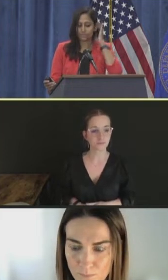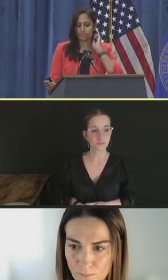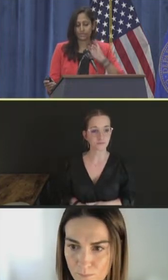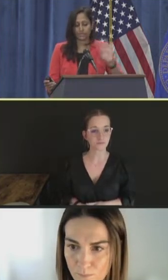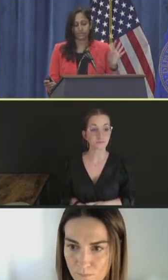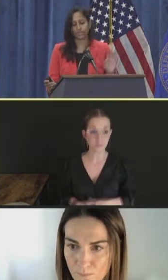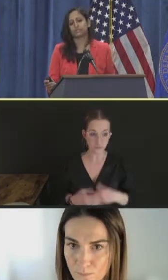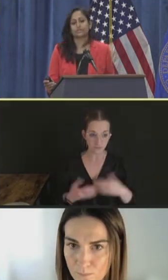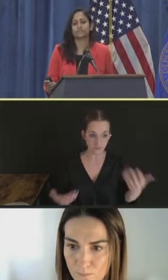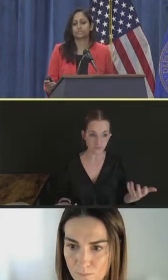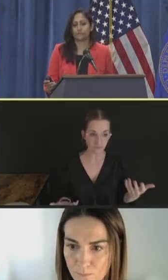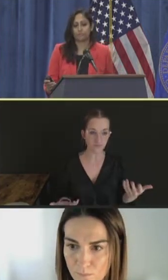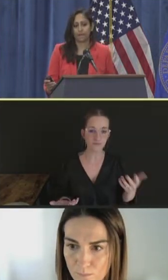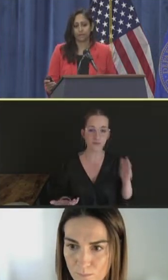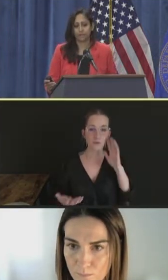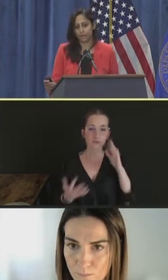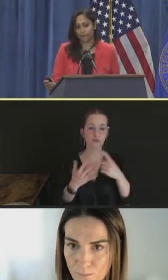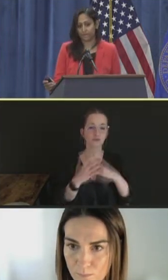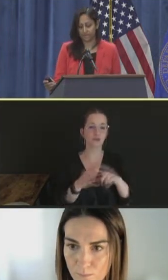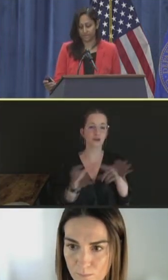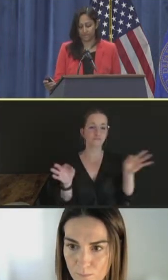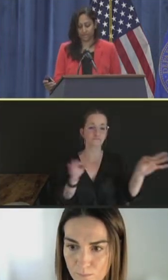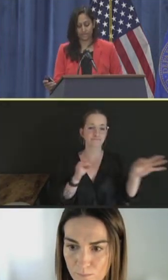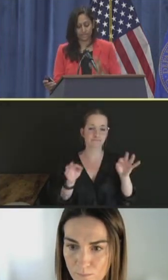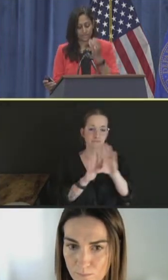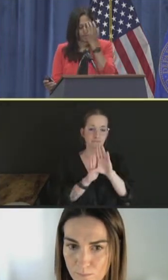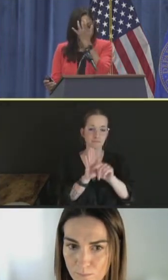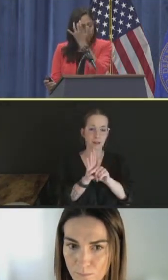So, I'll start off with a little bit of background about NVSS. So,